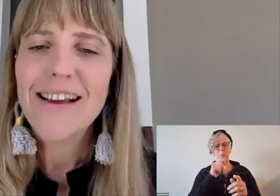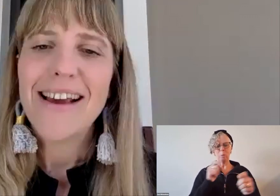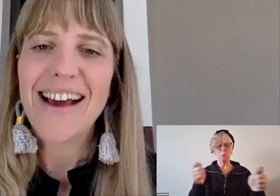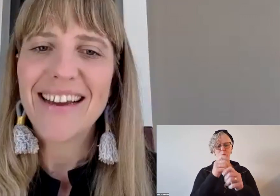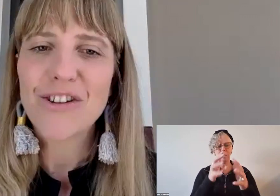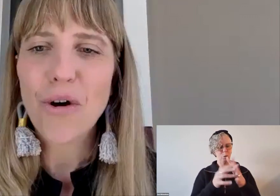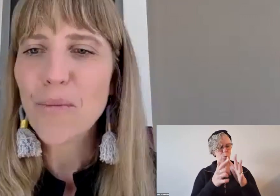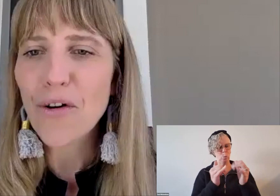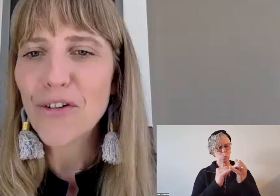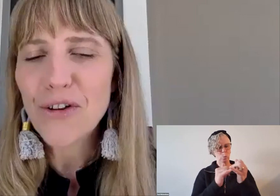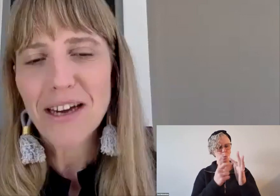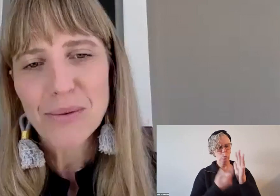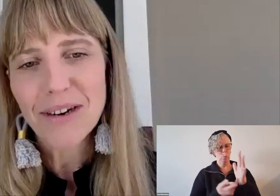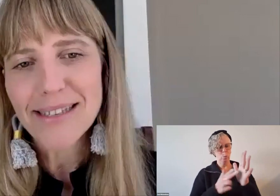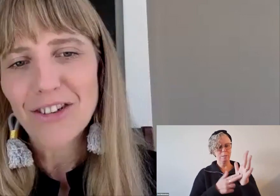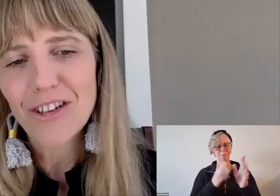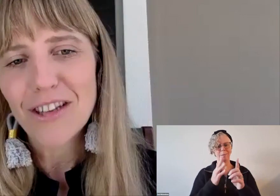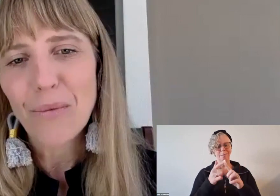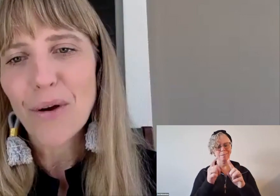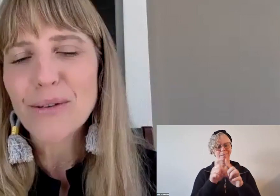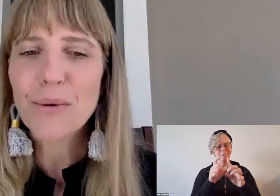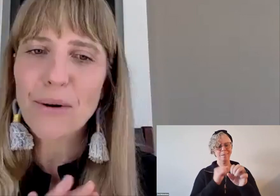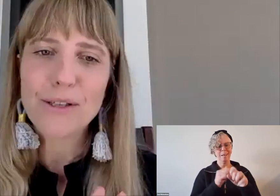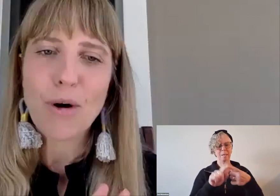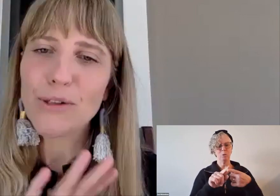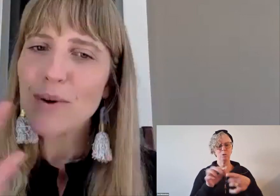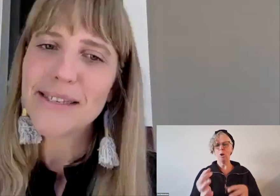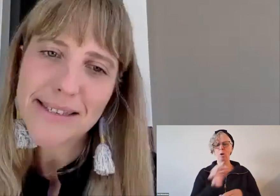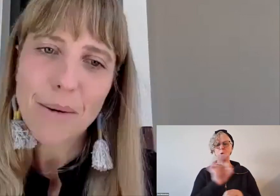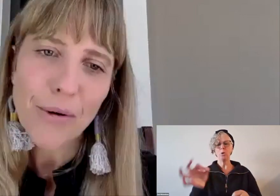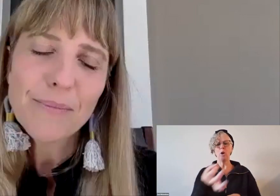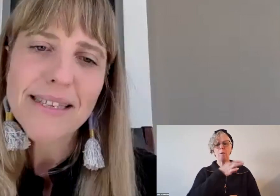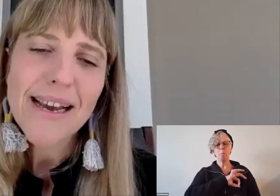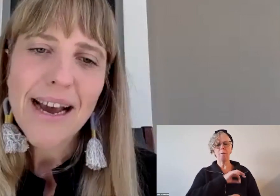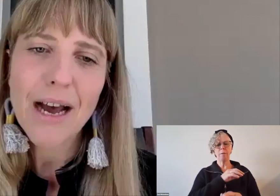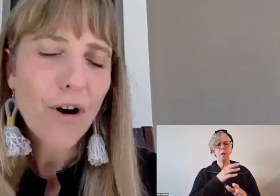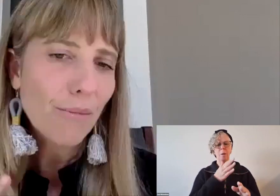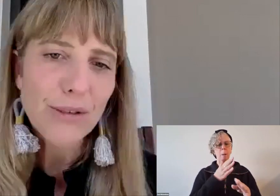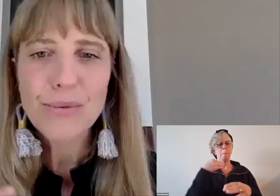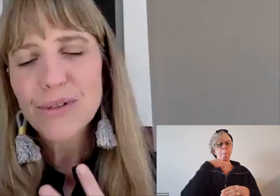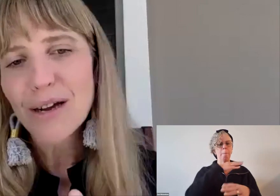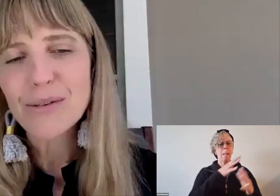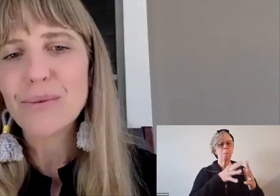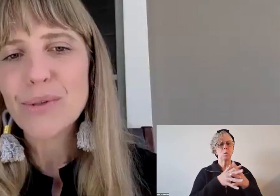It's a not-for-profit youth arts organization that works all across Melbourne's western suburbs, primary schools, high schools,